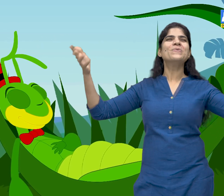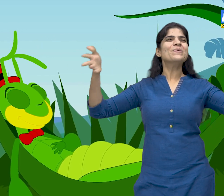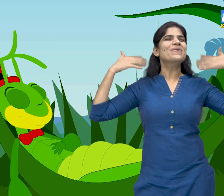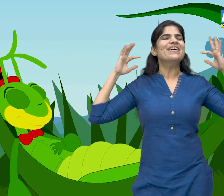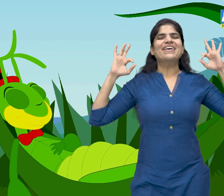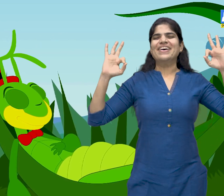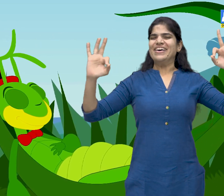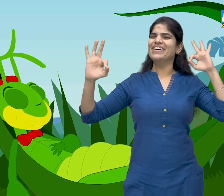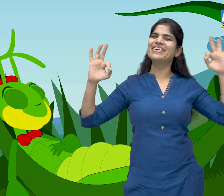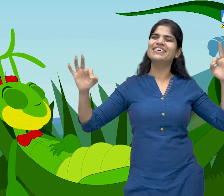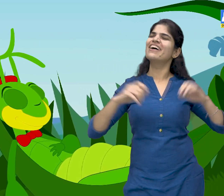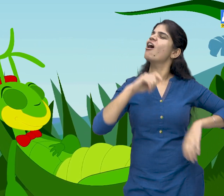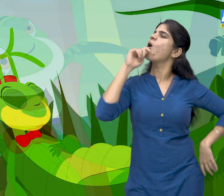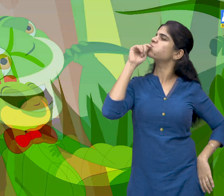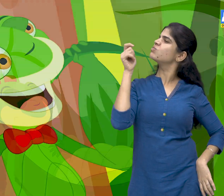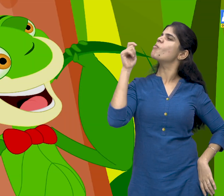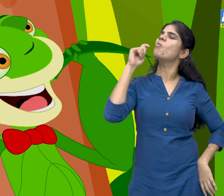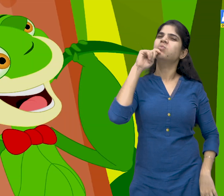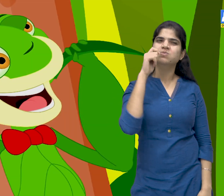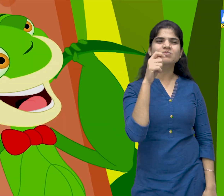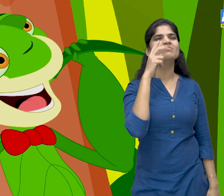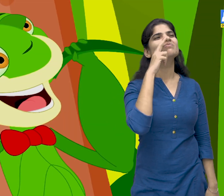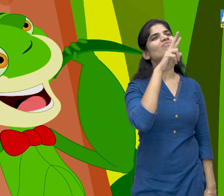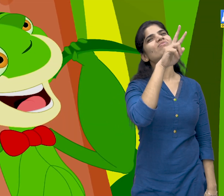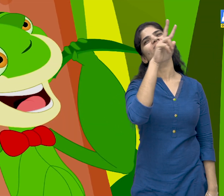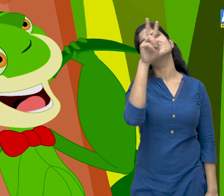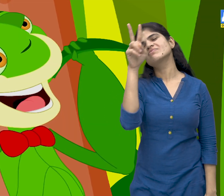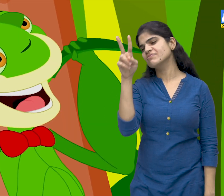enjoying the fresh breeze. While eating the blade of grass, he was looking all around.